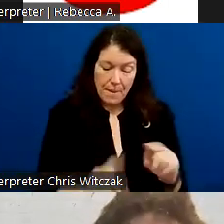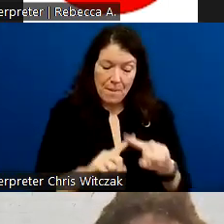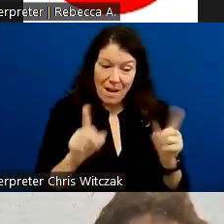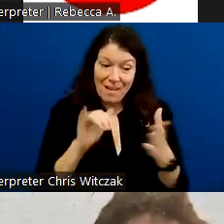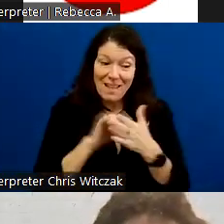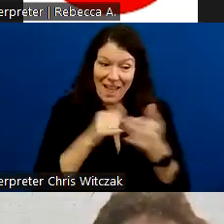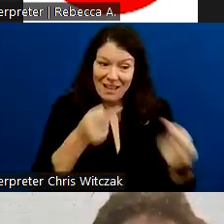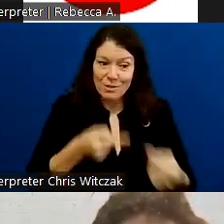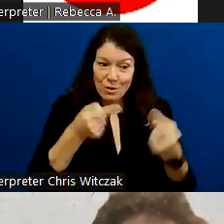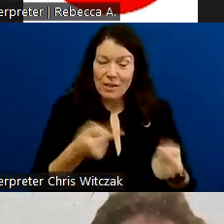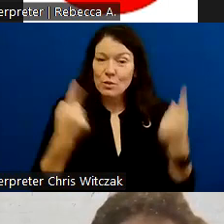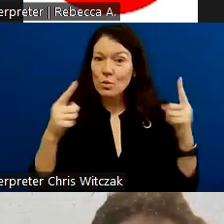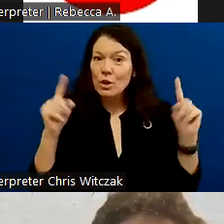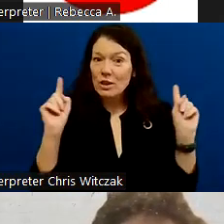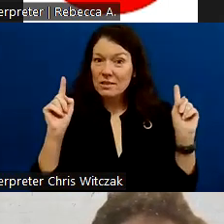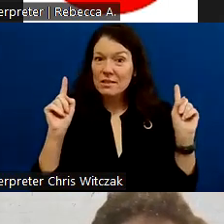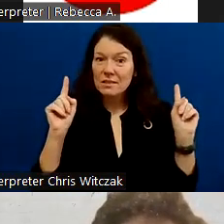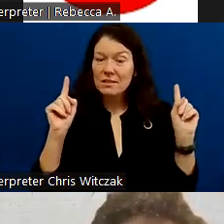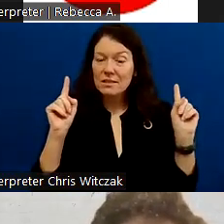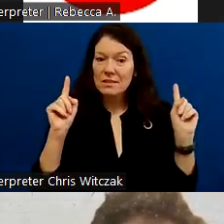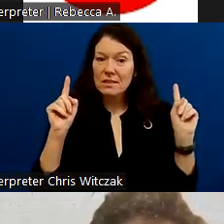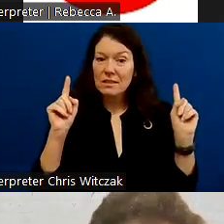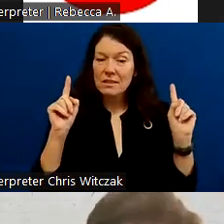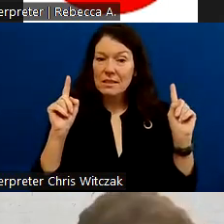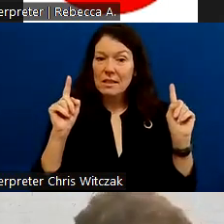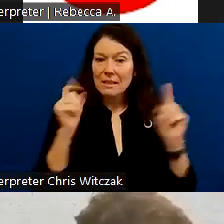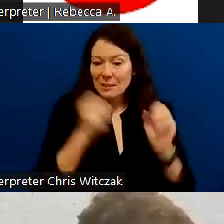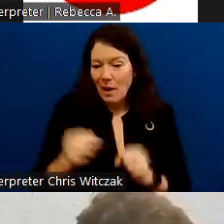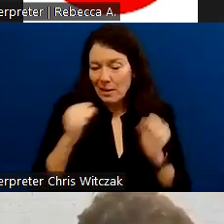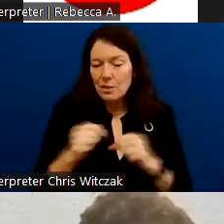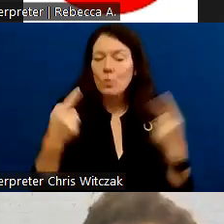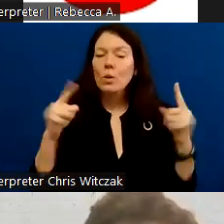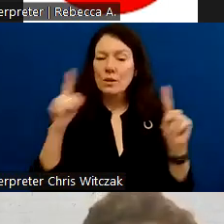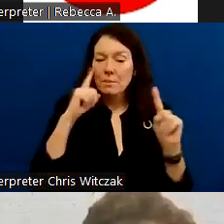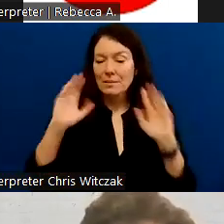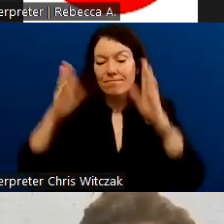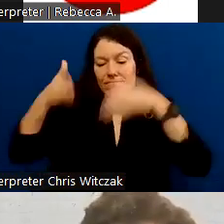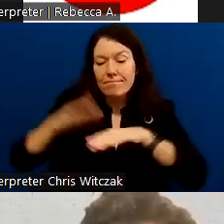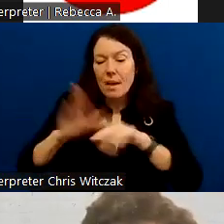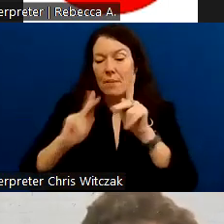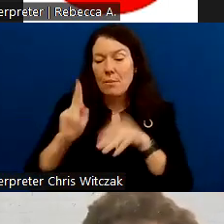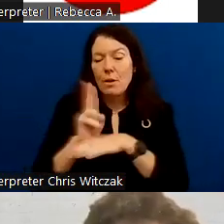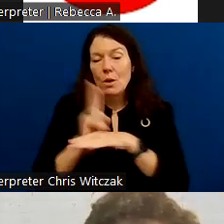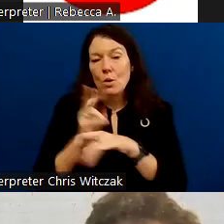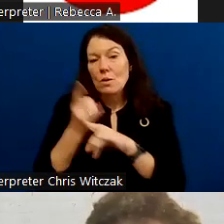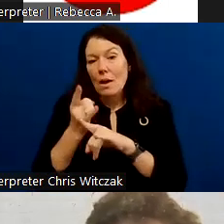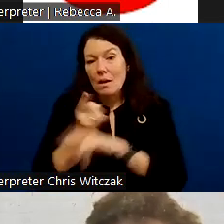work because they Center people who use substances, because they're strategies that come from